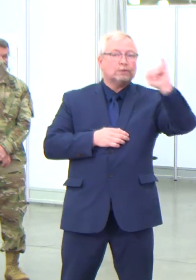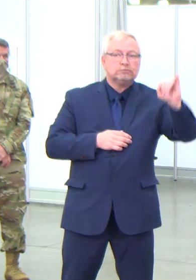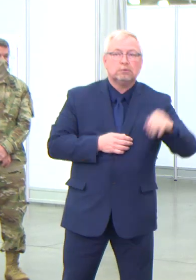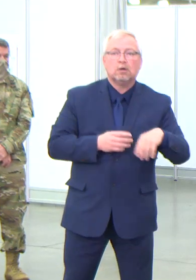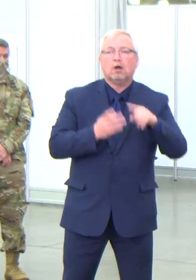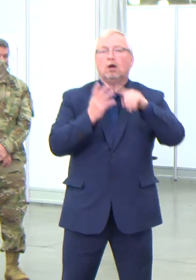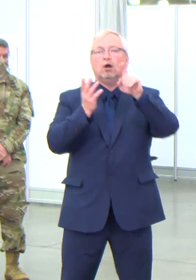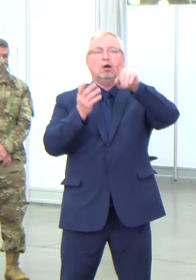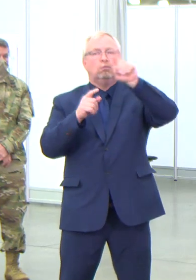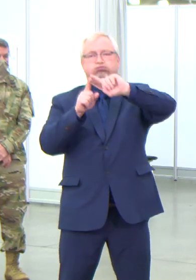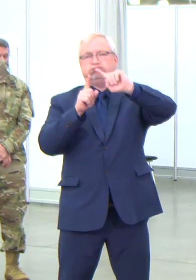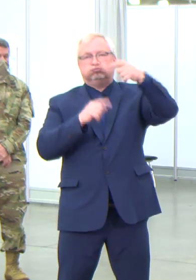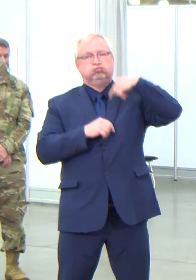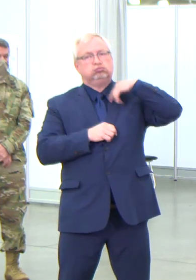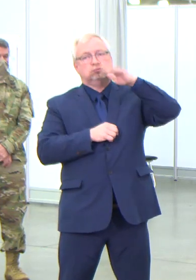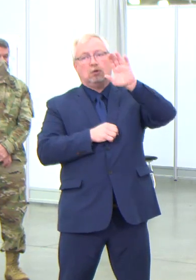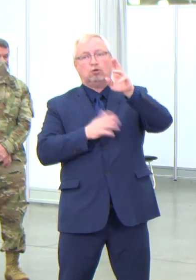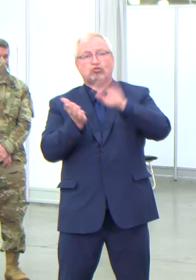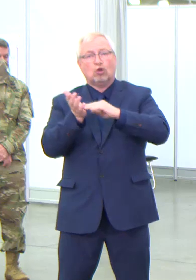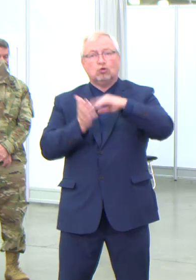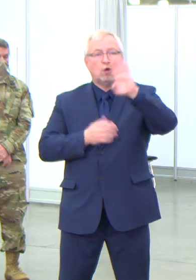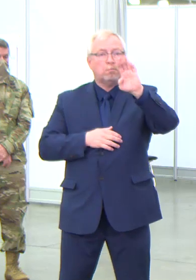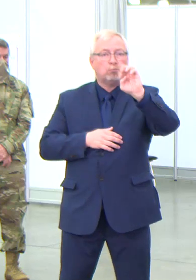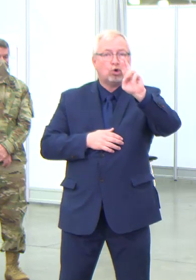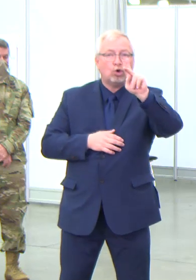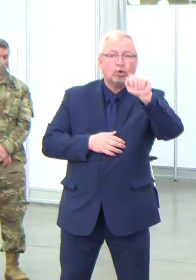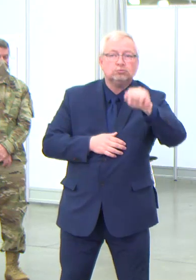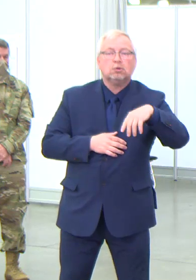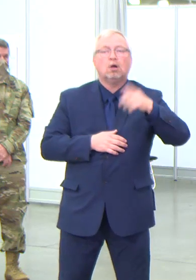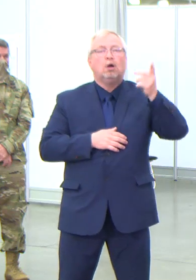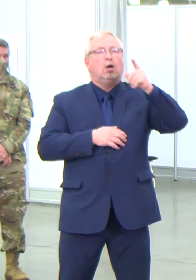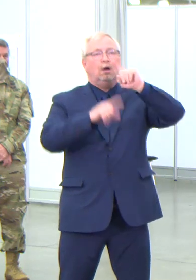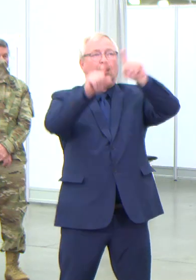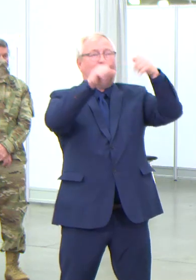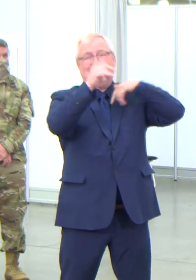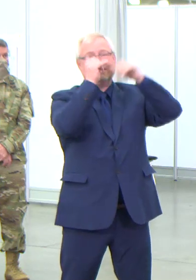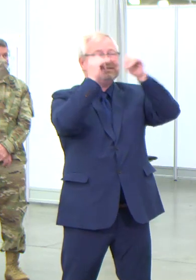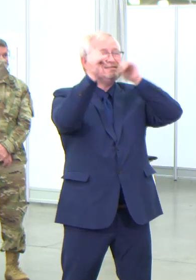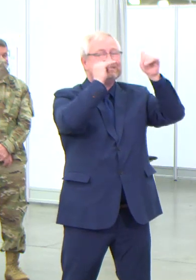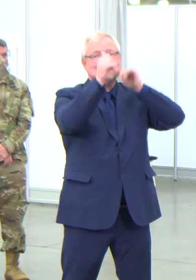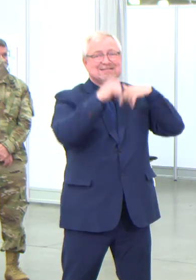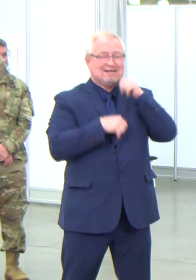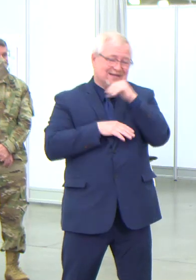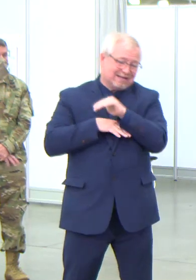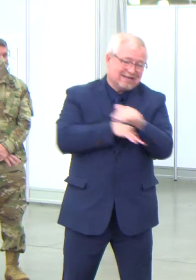admirals, head of NIH, I talked to Fauci, I talked to Dr. Burkes. I mean, I was calling all weekend late